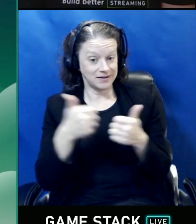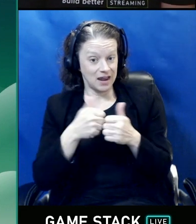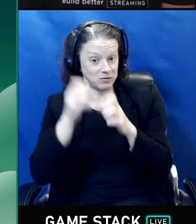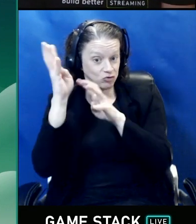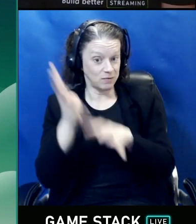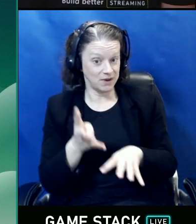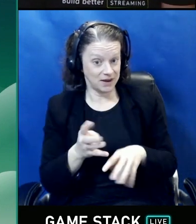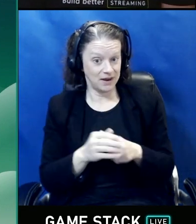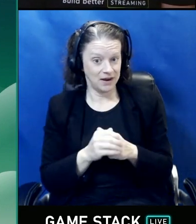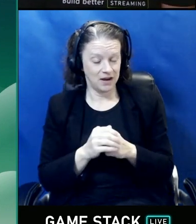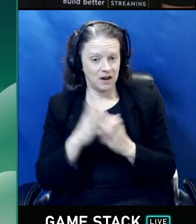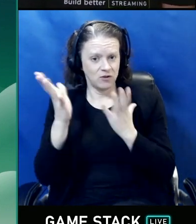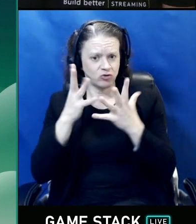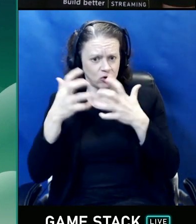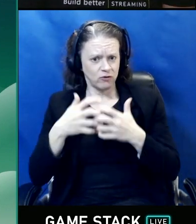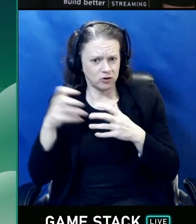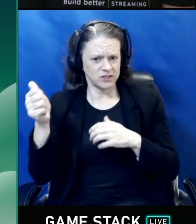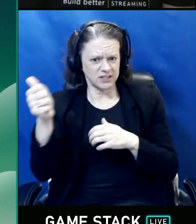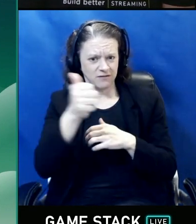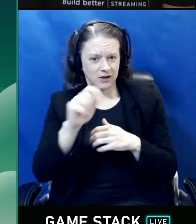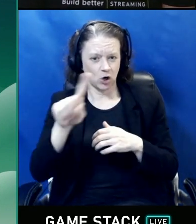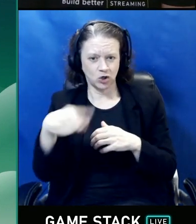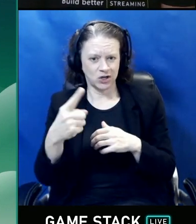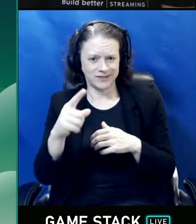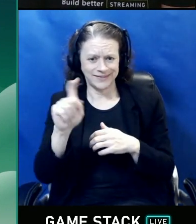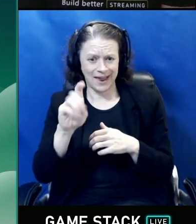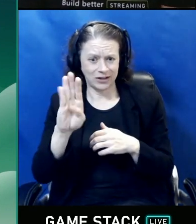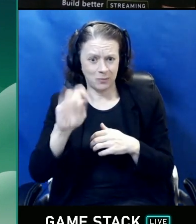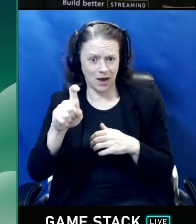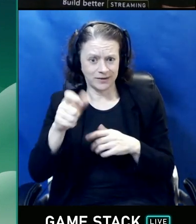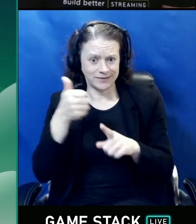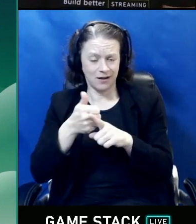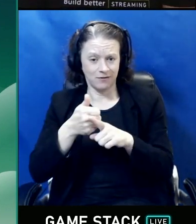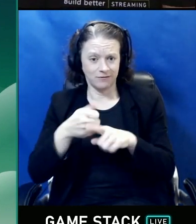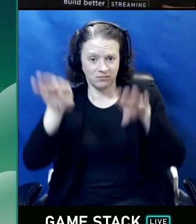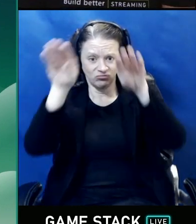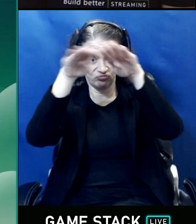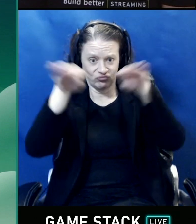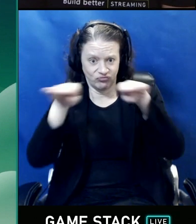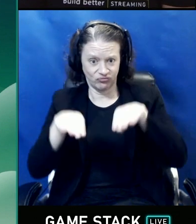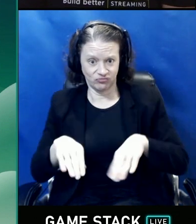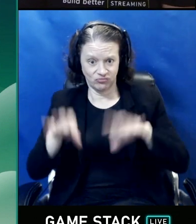they're really just Xboxes, racked up and hosted in our Azure data centers.